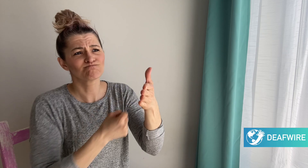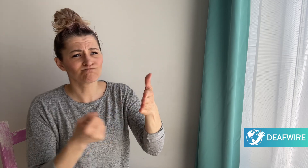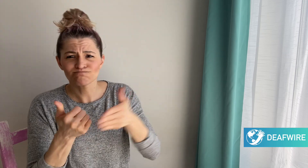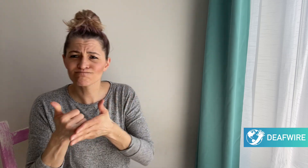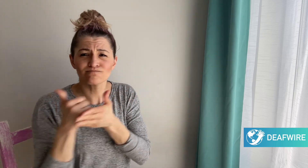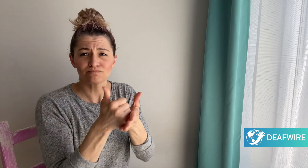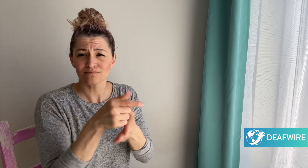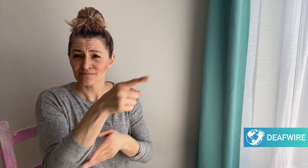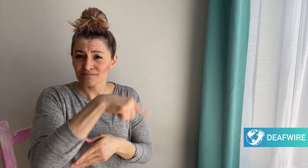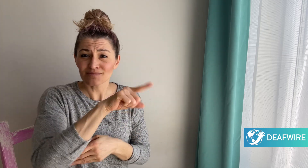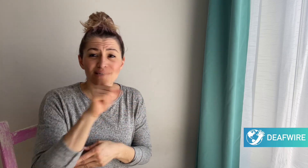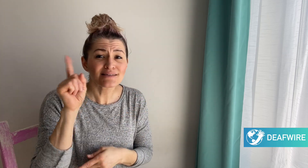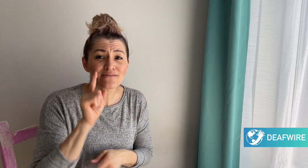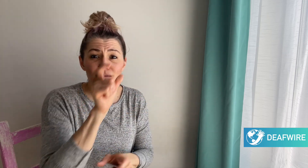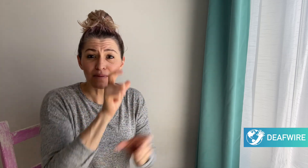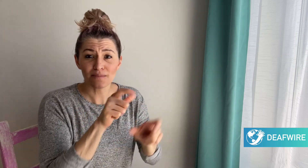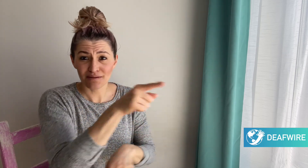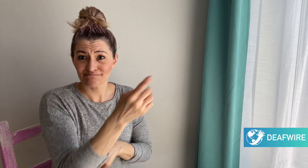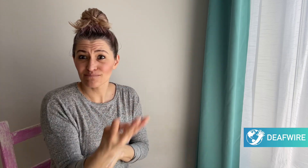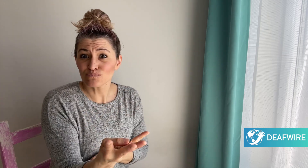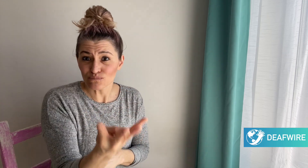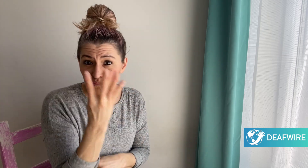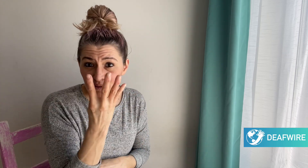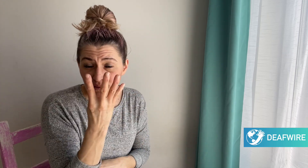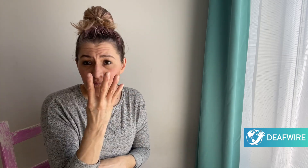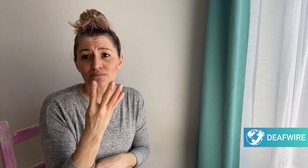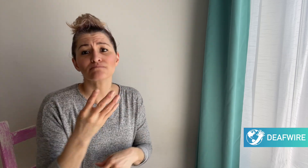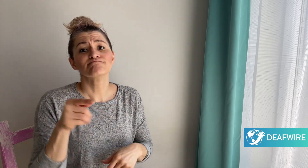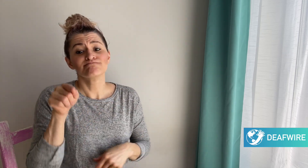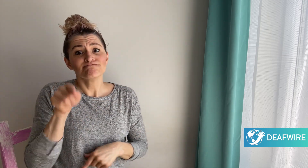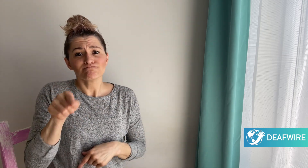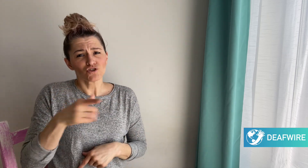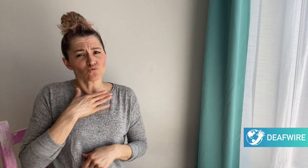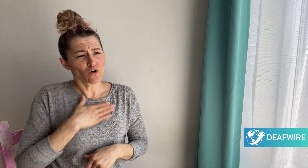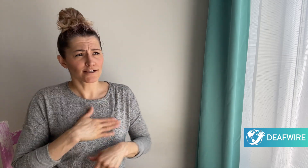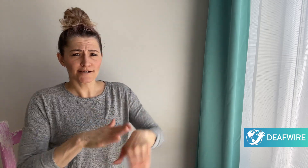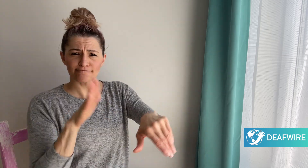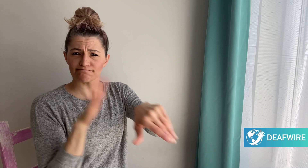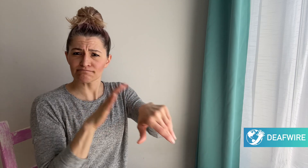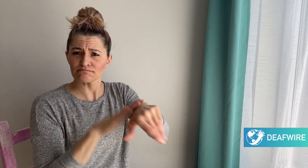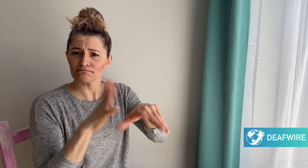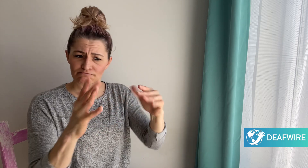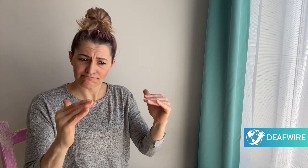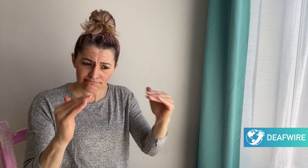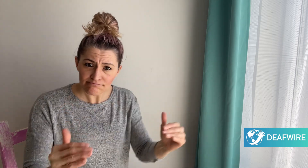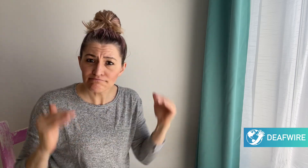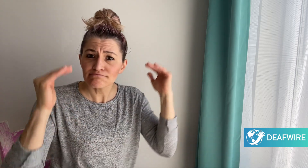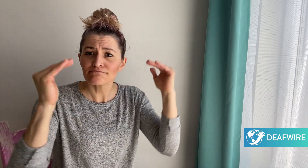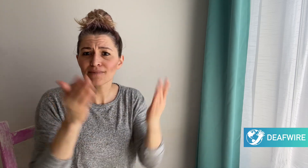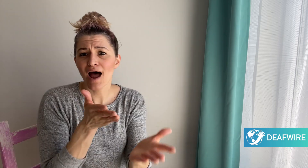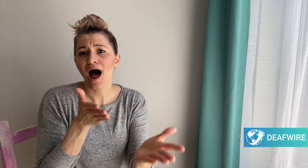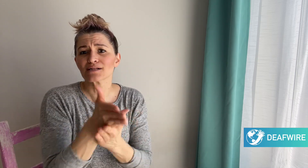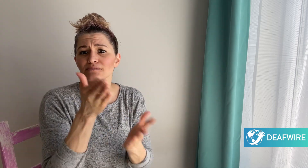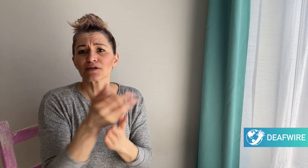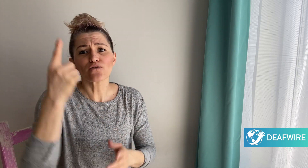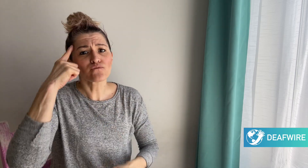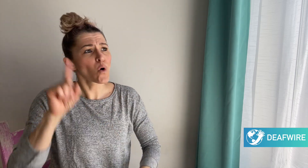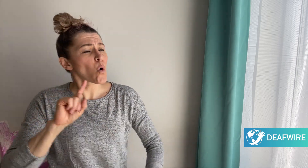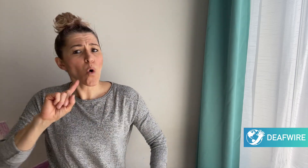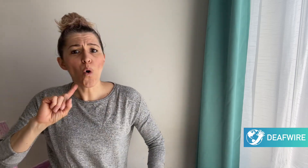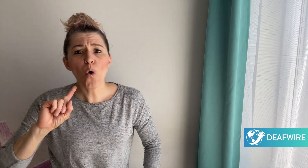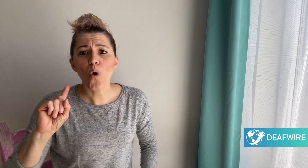for Deaf people in prison, it improves accessibility for everyone,